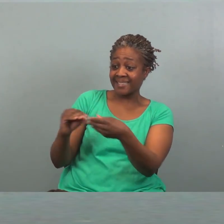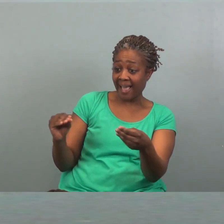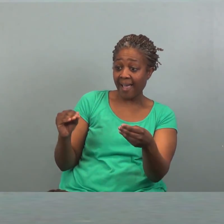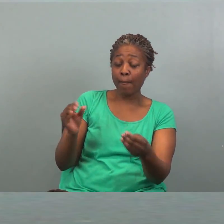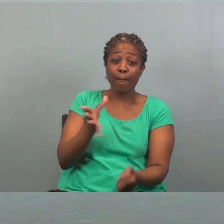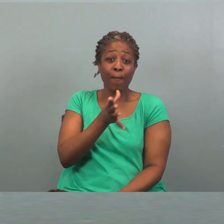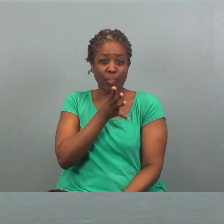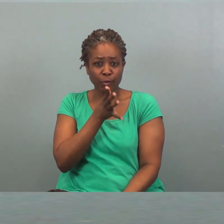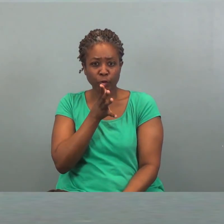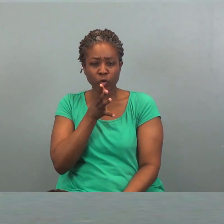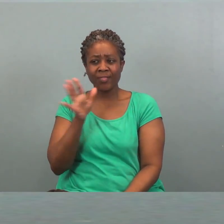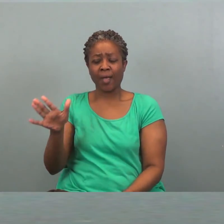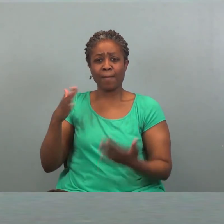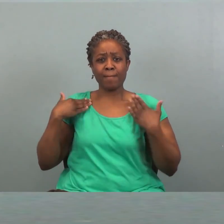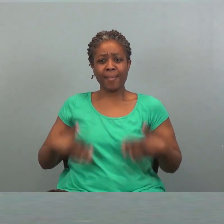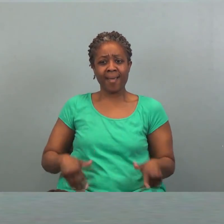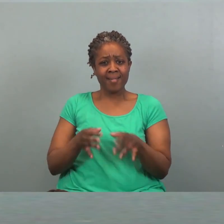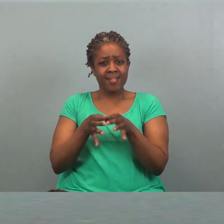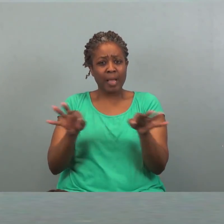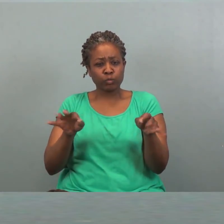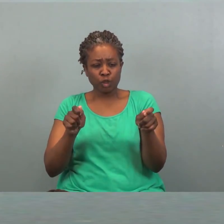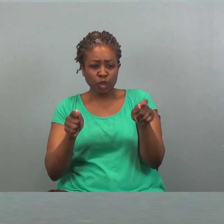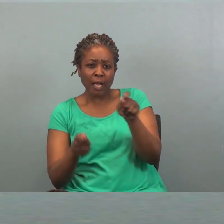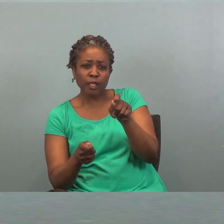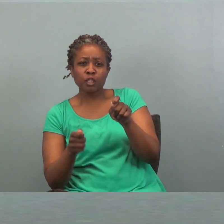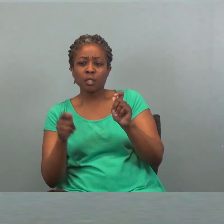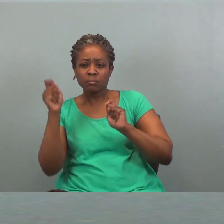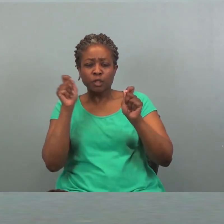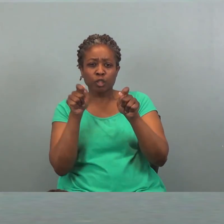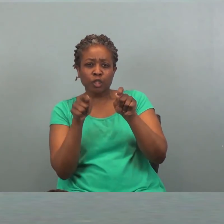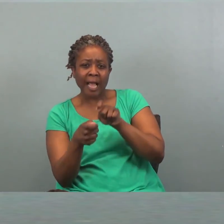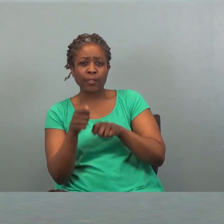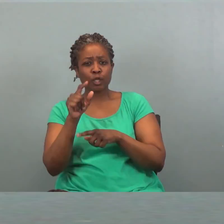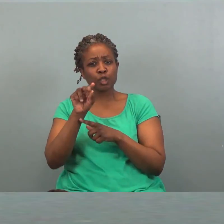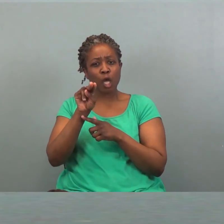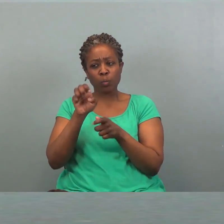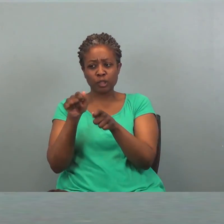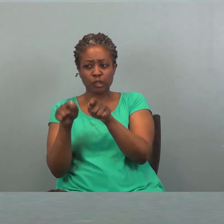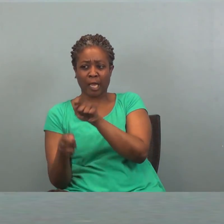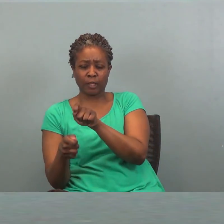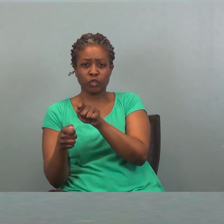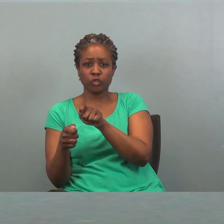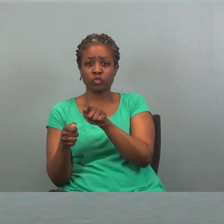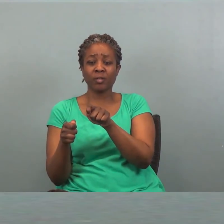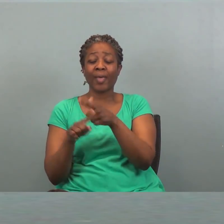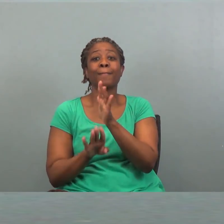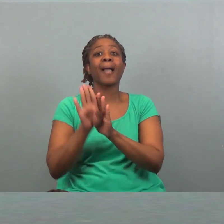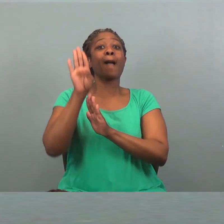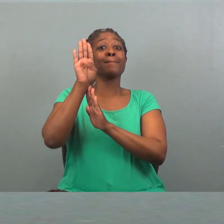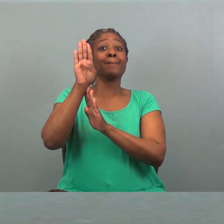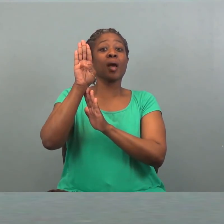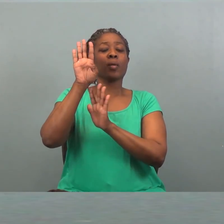For instance, every time the client signs "mother", there's a shift in their body language, facial expression, or tone.